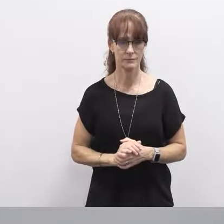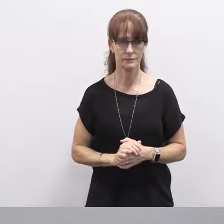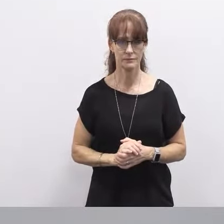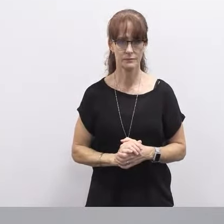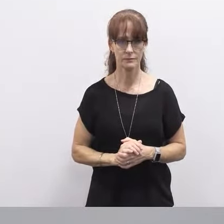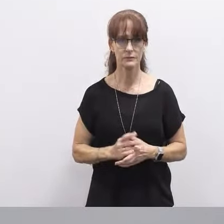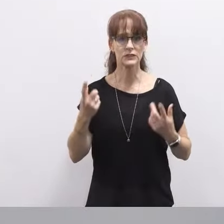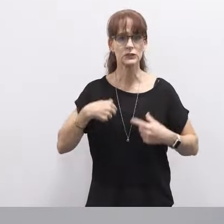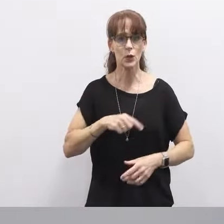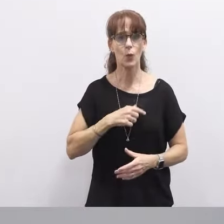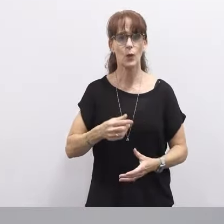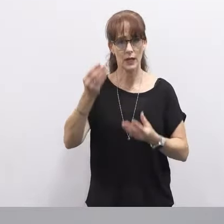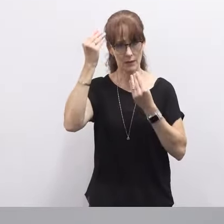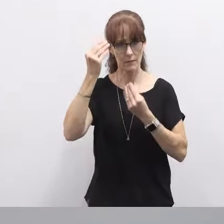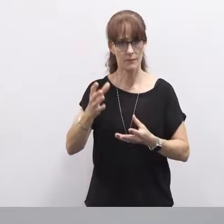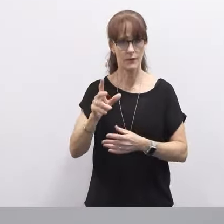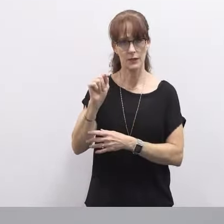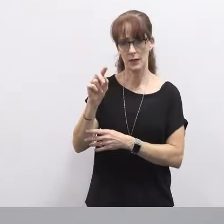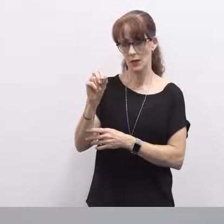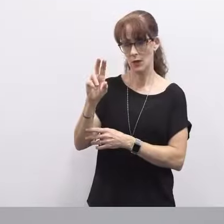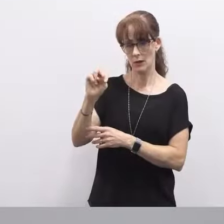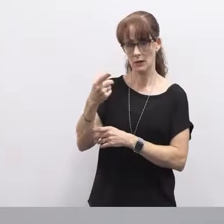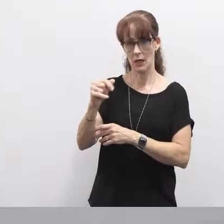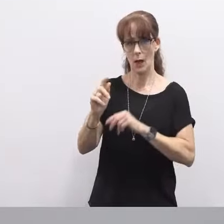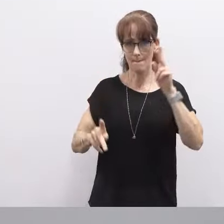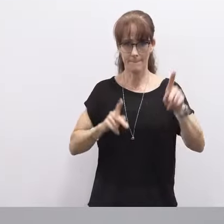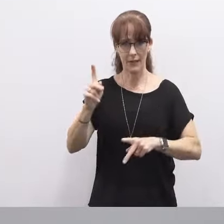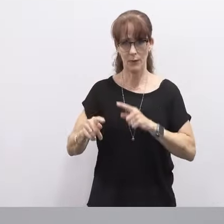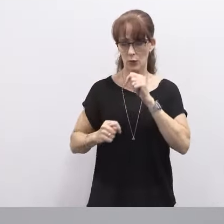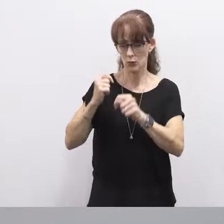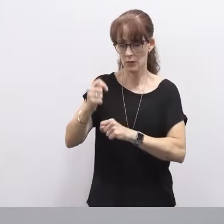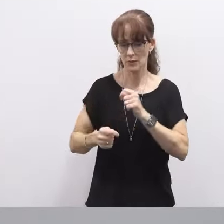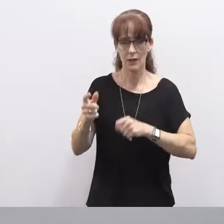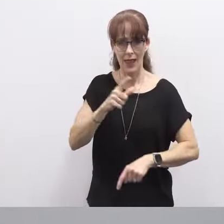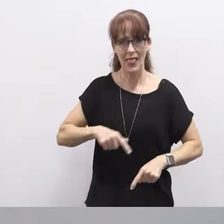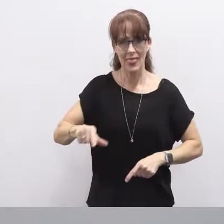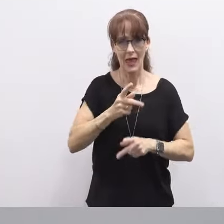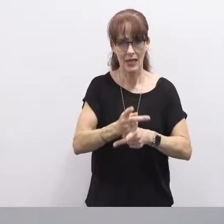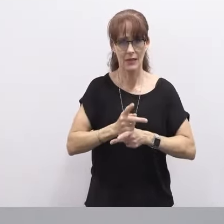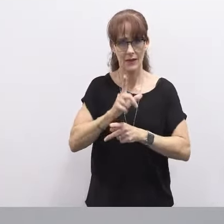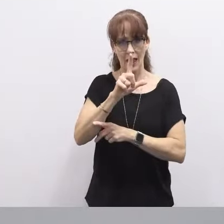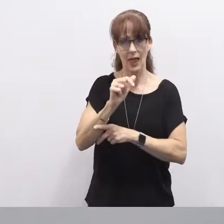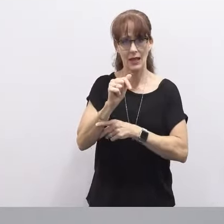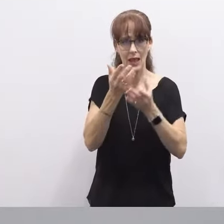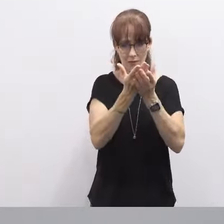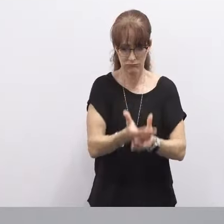So we acknowledge the Tongva peoples as traditional land caretakers of the Los Angeles Basin